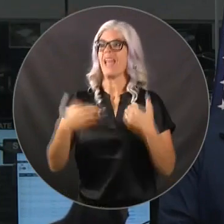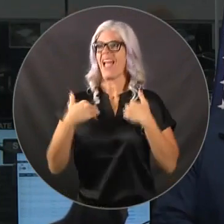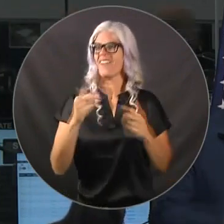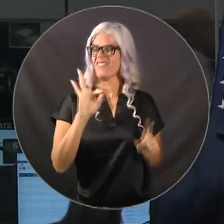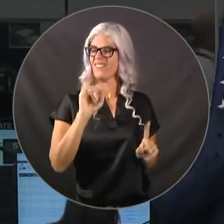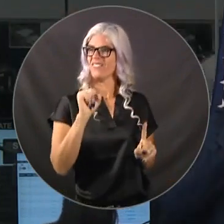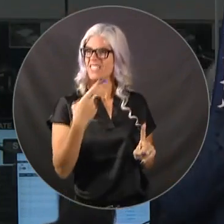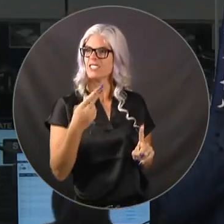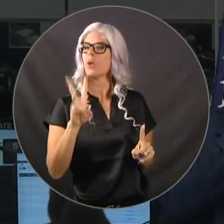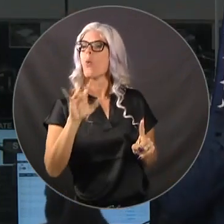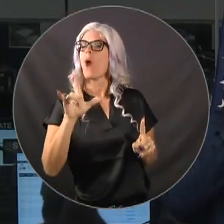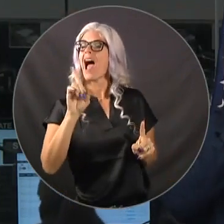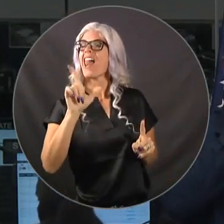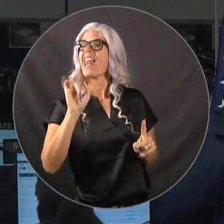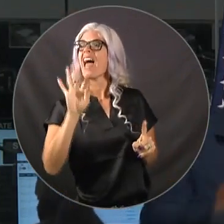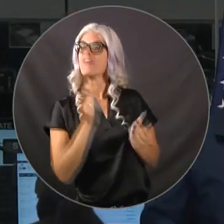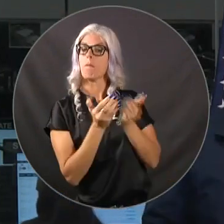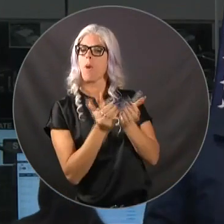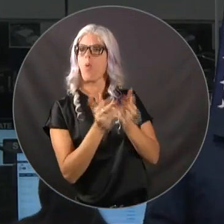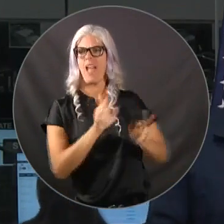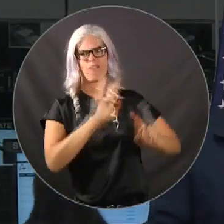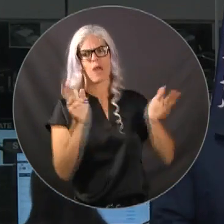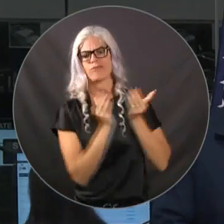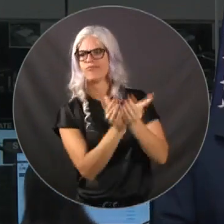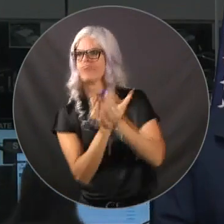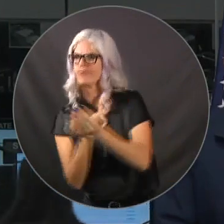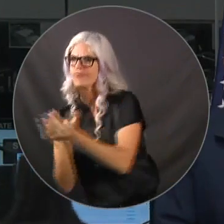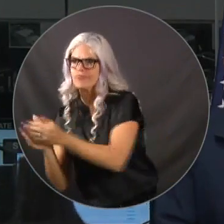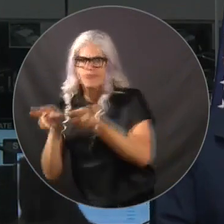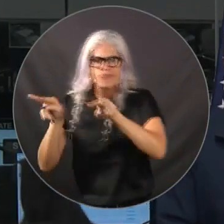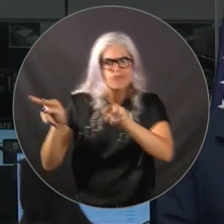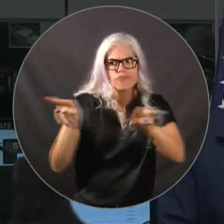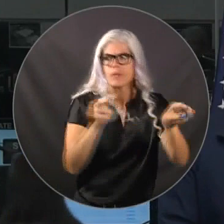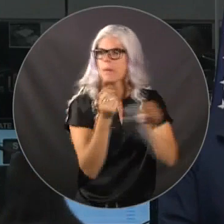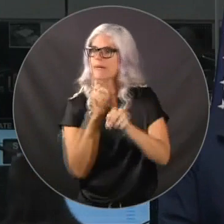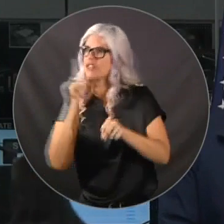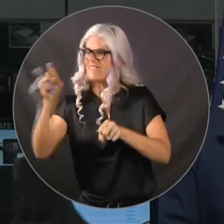in the area as well as ur swift water teams to assi